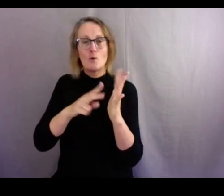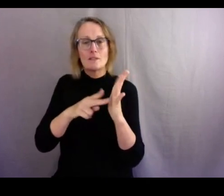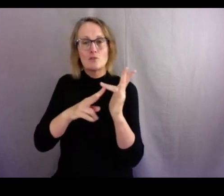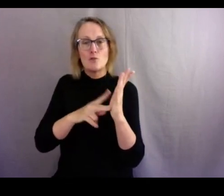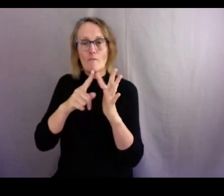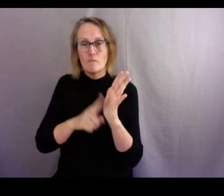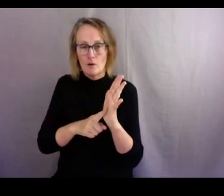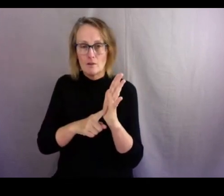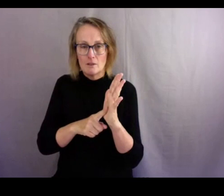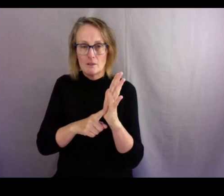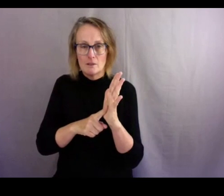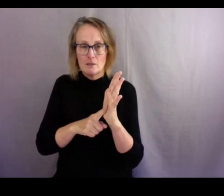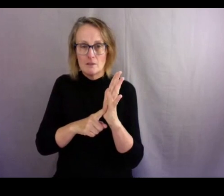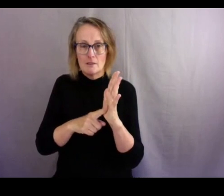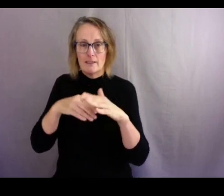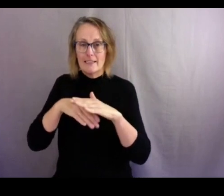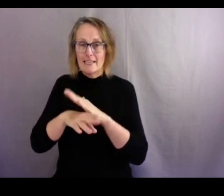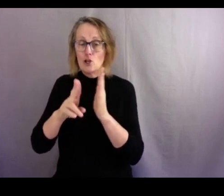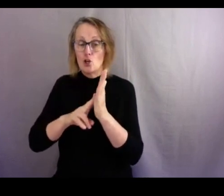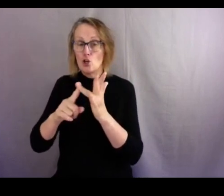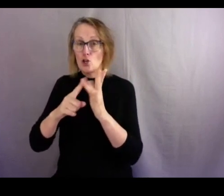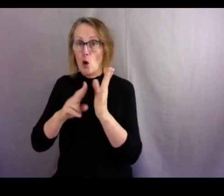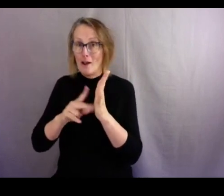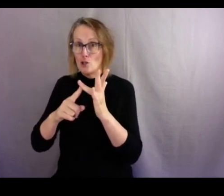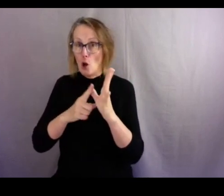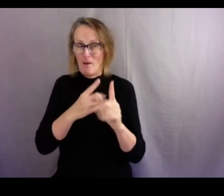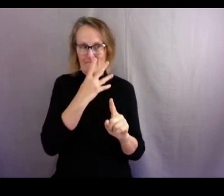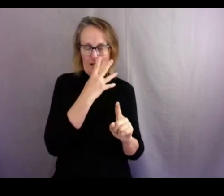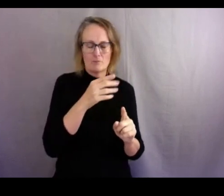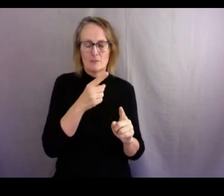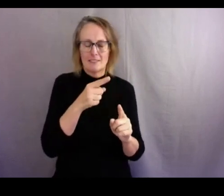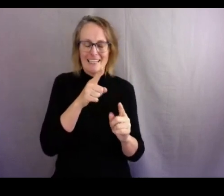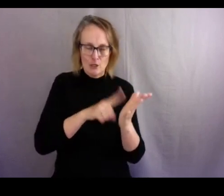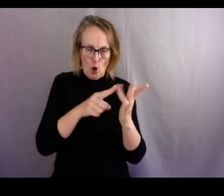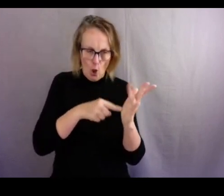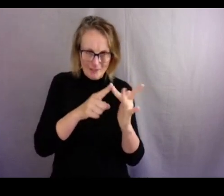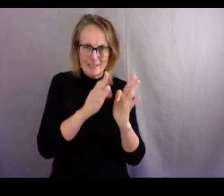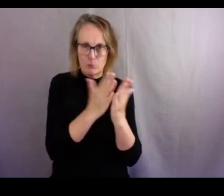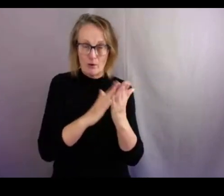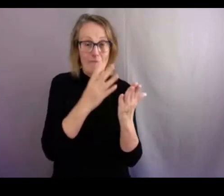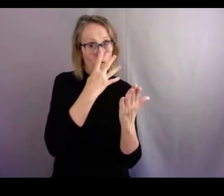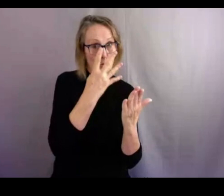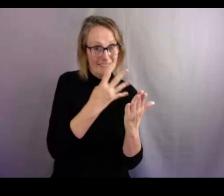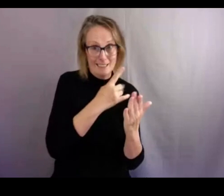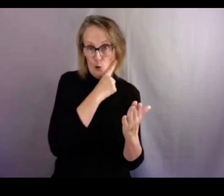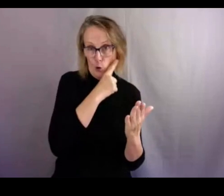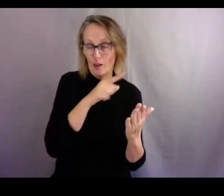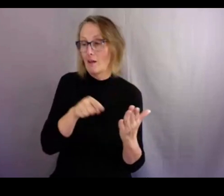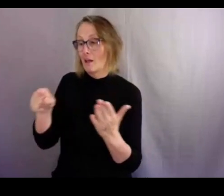in "Noa Noa" Teha'amana is 13 and had a foster mother. The two author really hesitate to settle down with these very young girls,